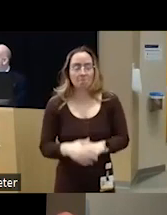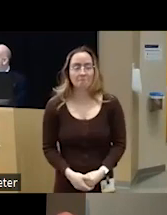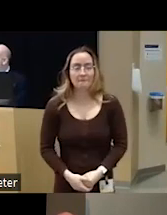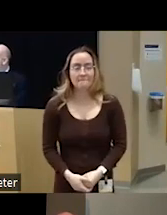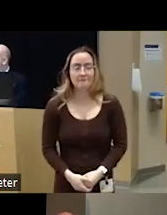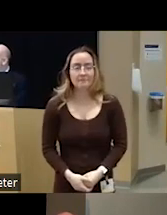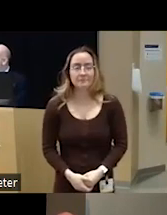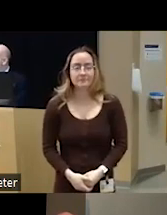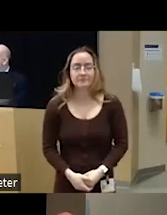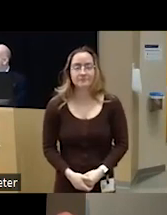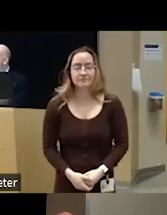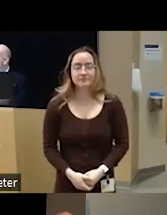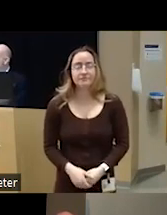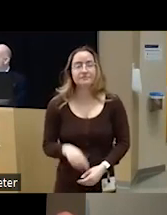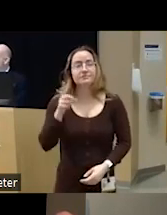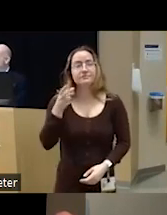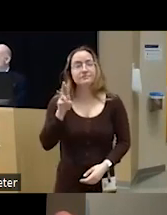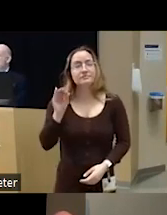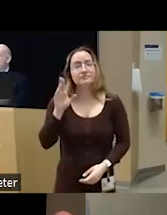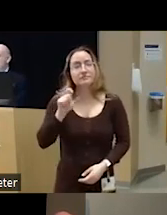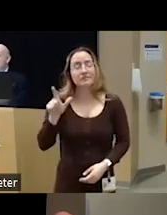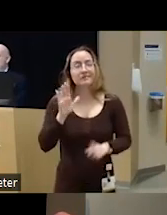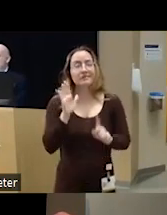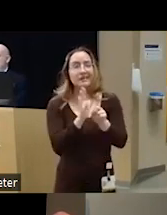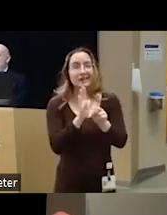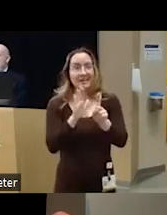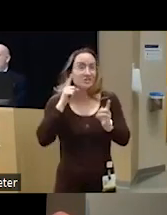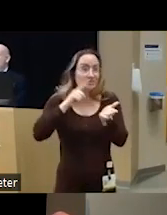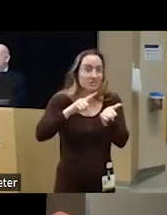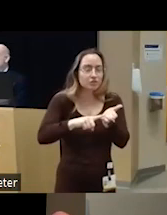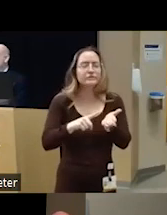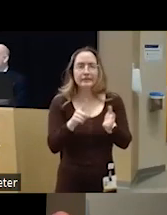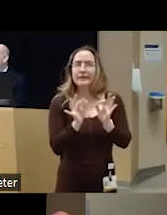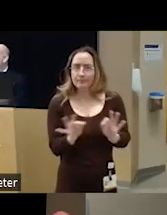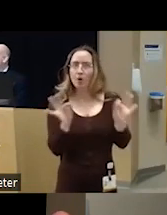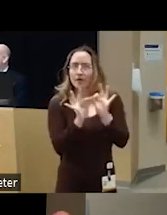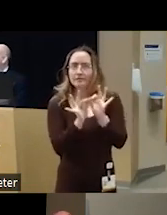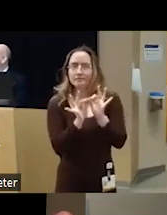Dr. Carl's Works in a very important area and it's very relevant to what we do